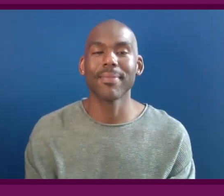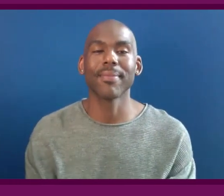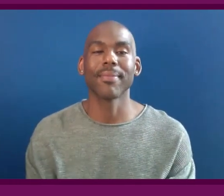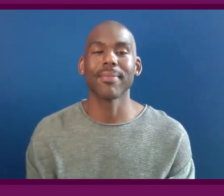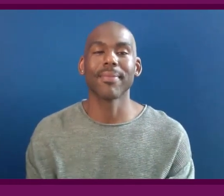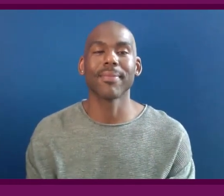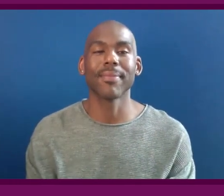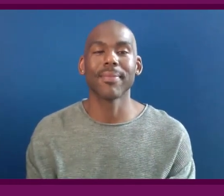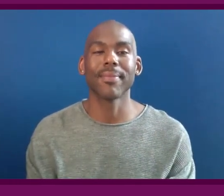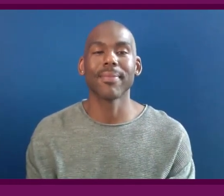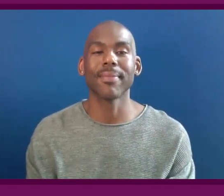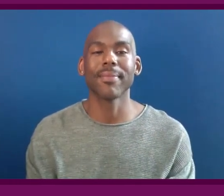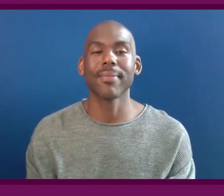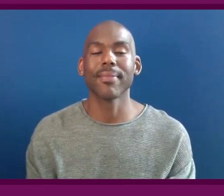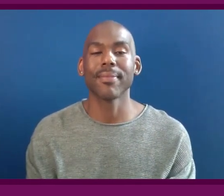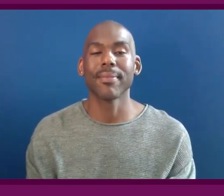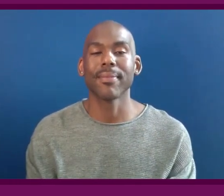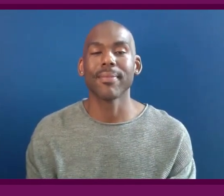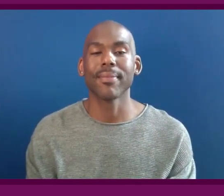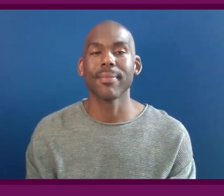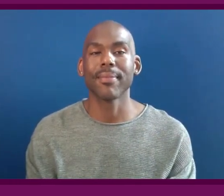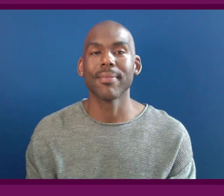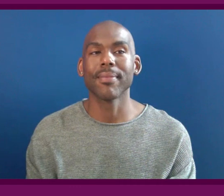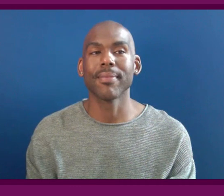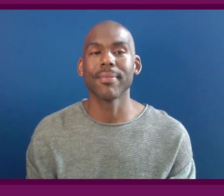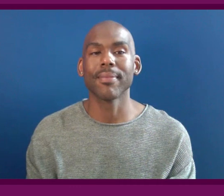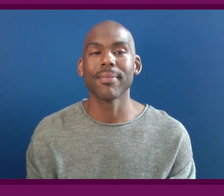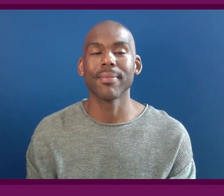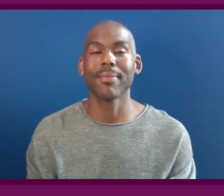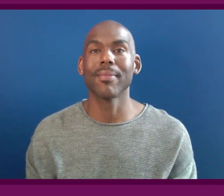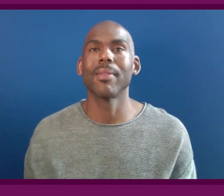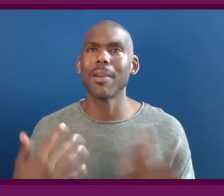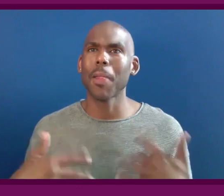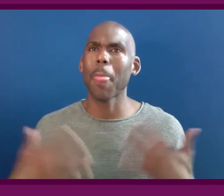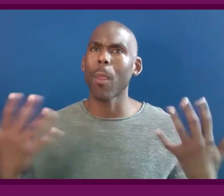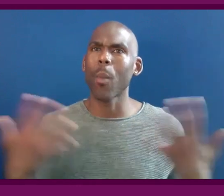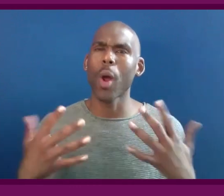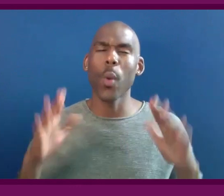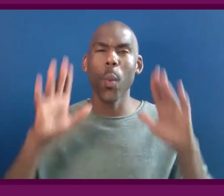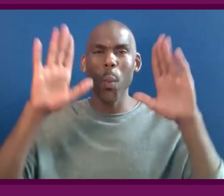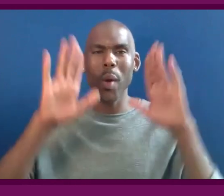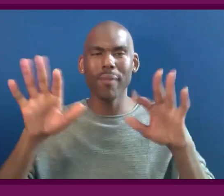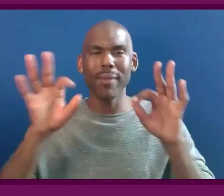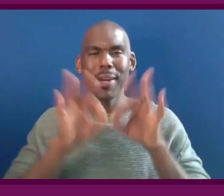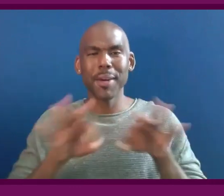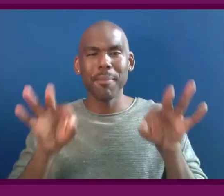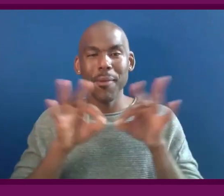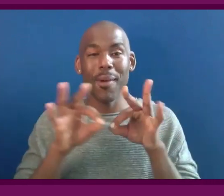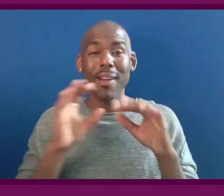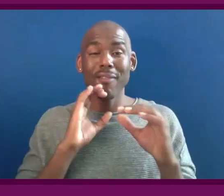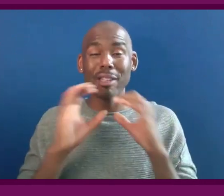Absolutely. What's a wonderful and important conversation.